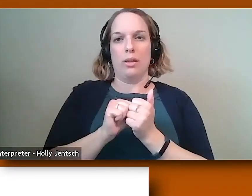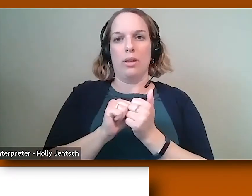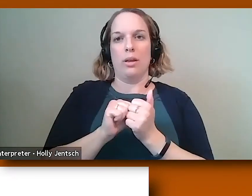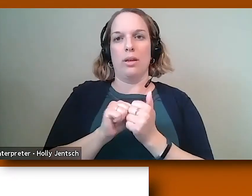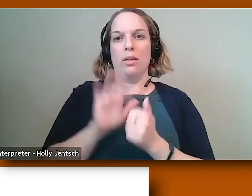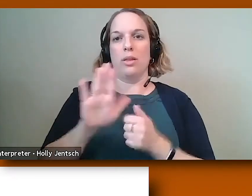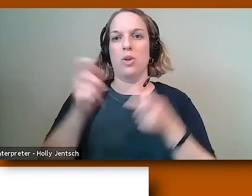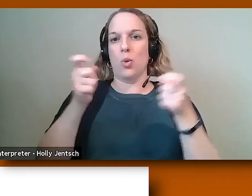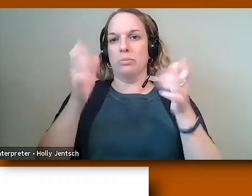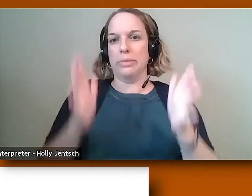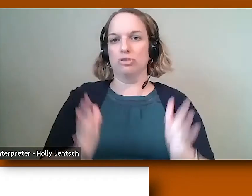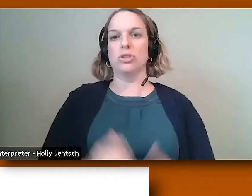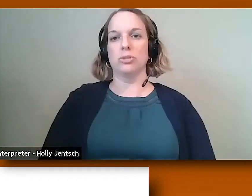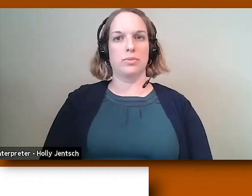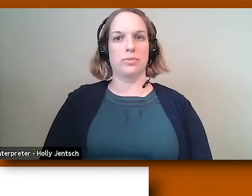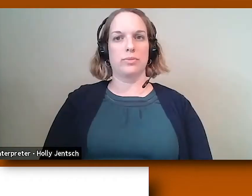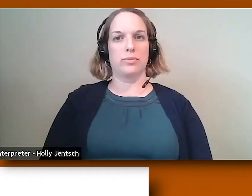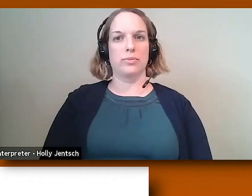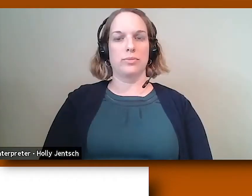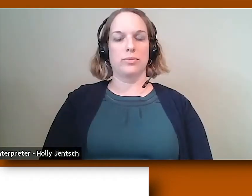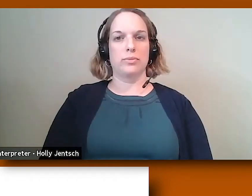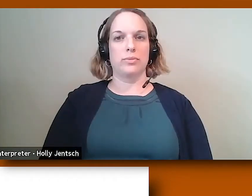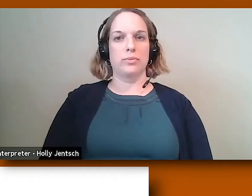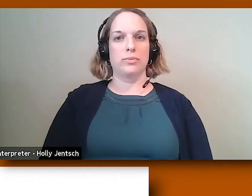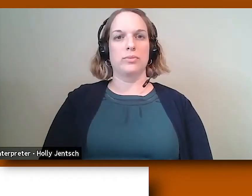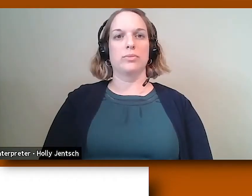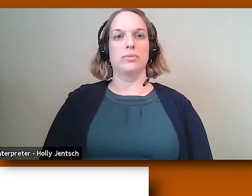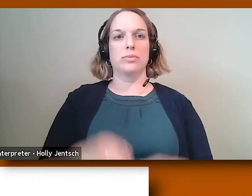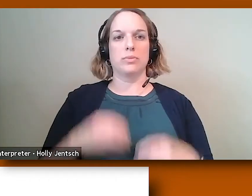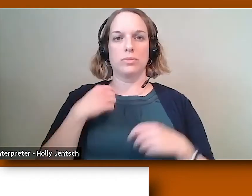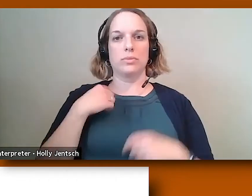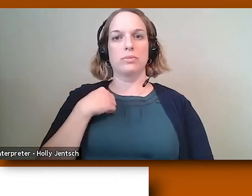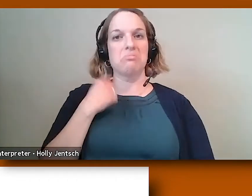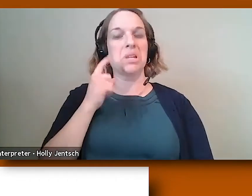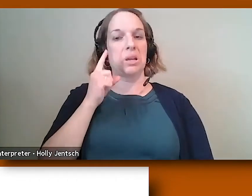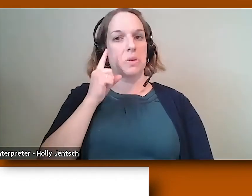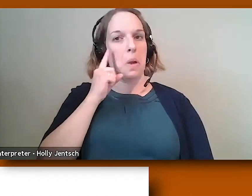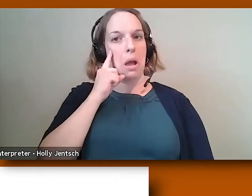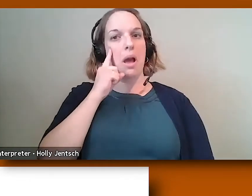your administrators. So I think we've given you a pretty good idea of what